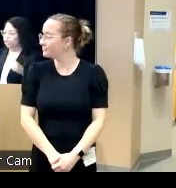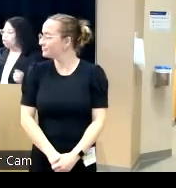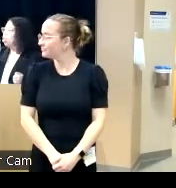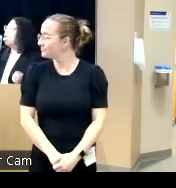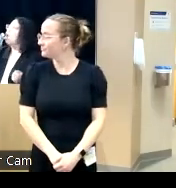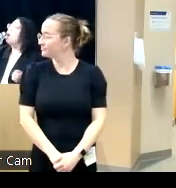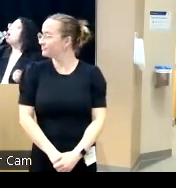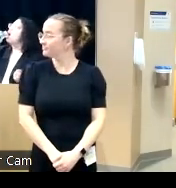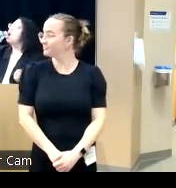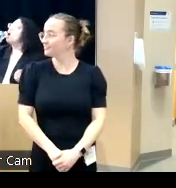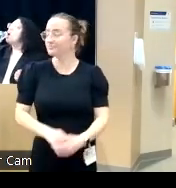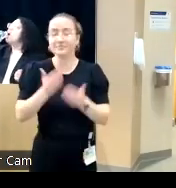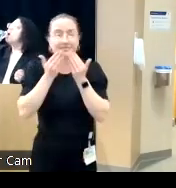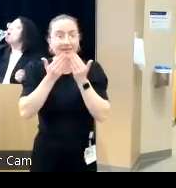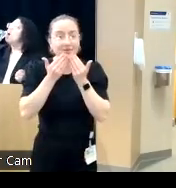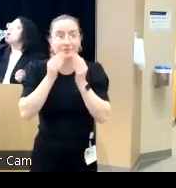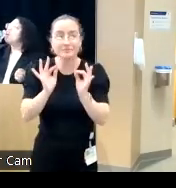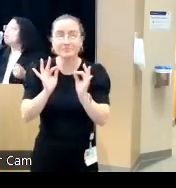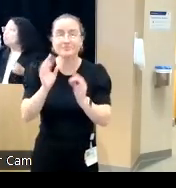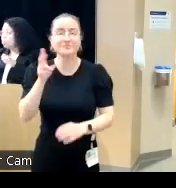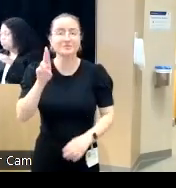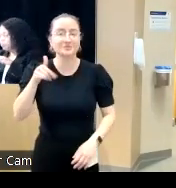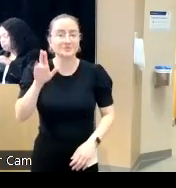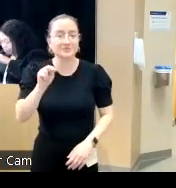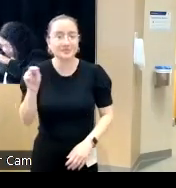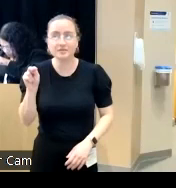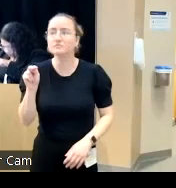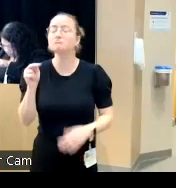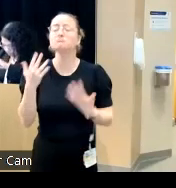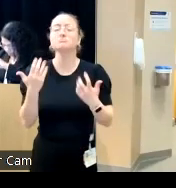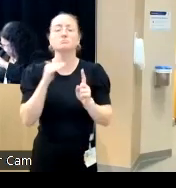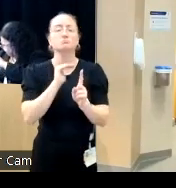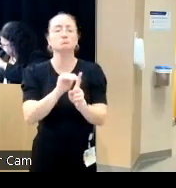thanks very much uh Dr Quinn um reminder people please uh